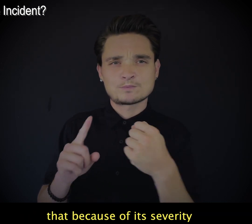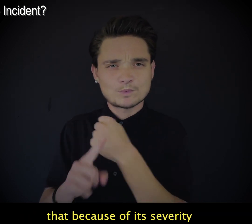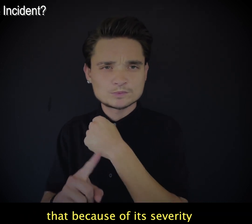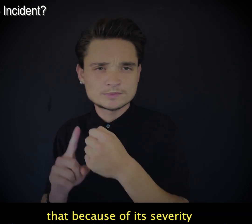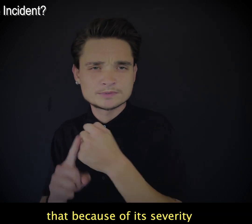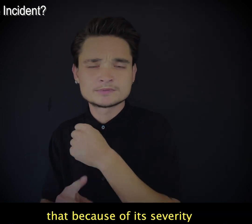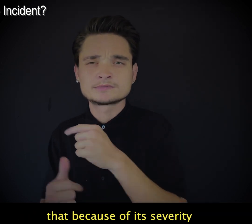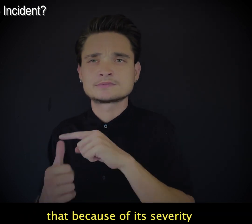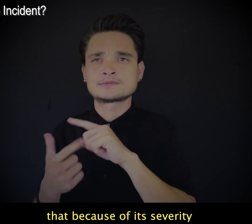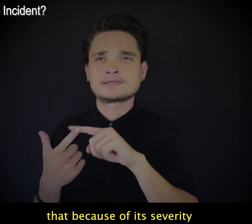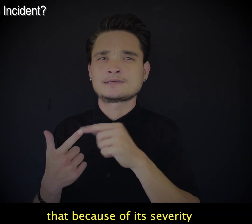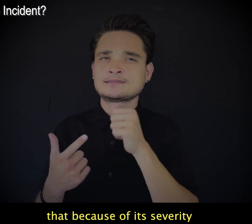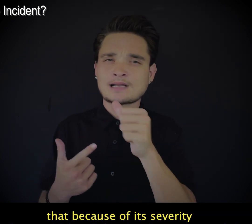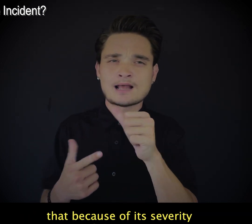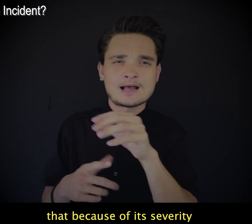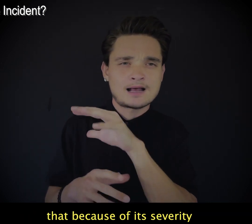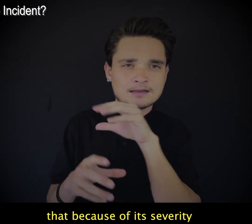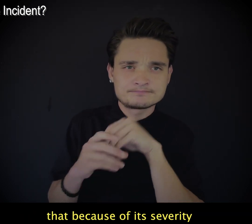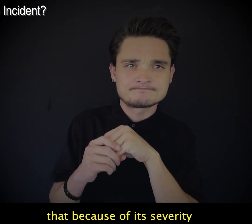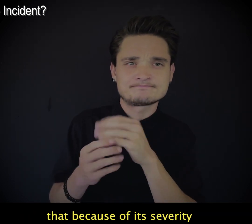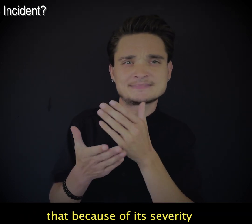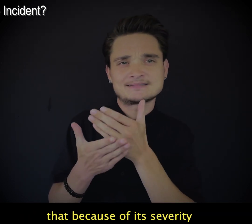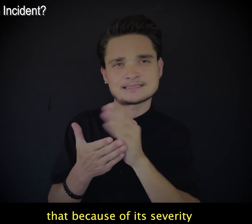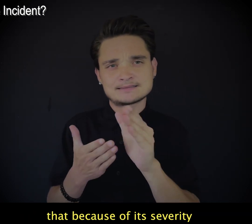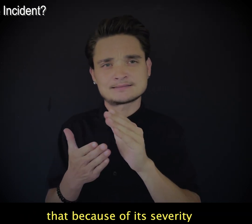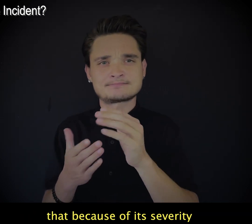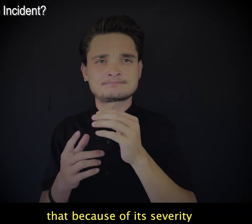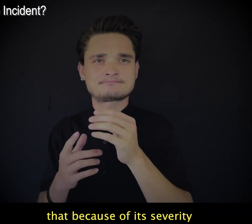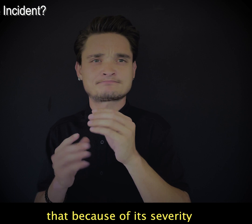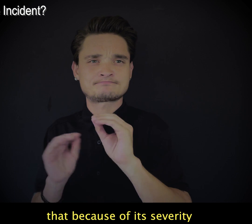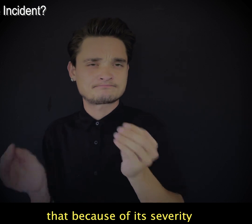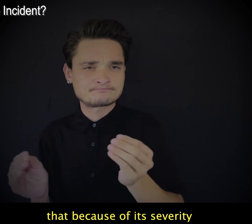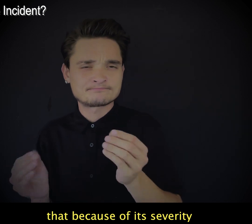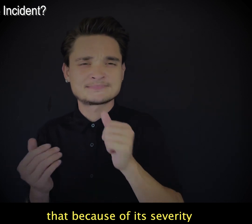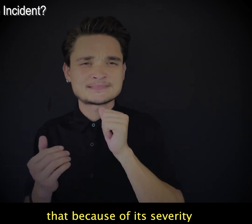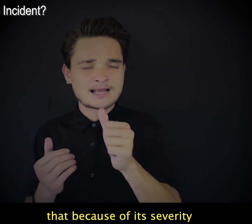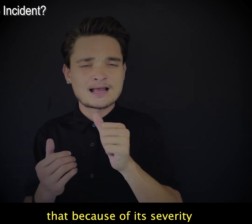that because of its severity or the sensitivity of the situation, may result in,